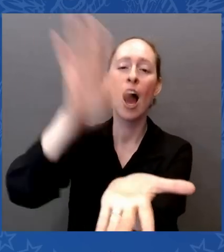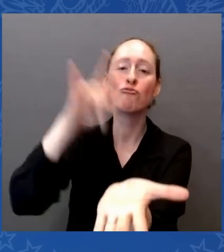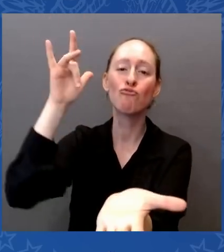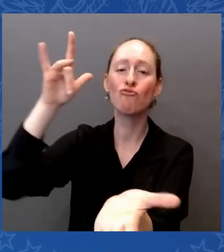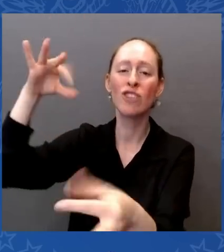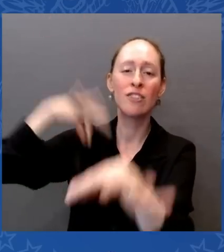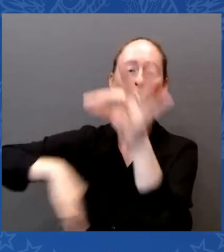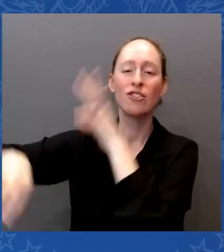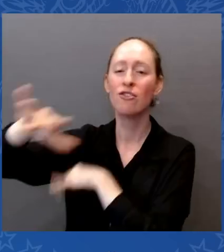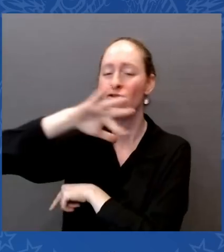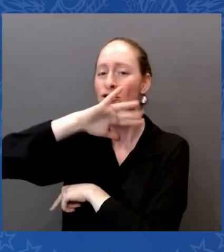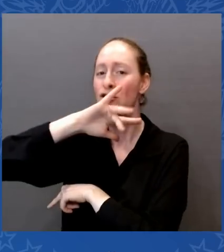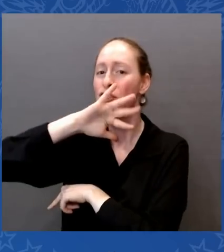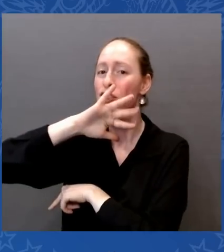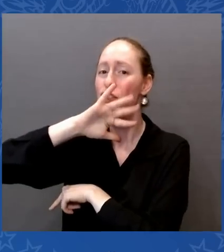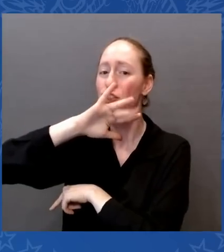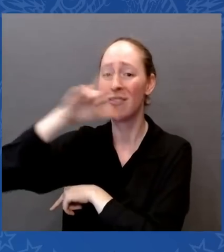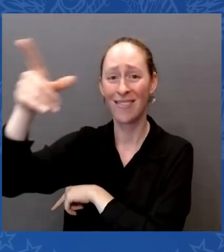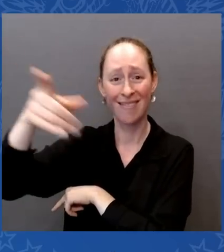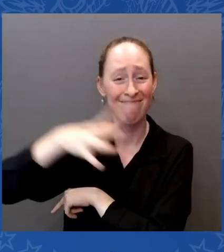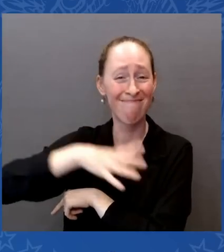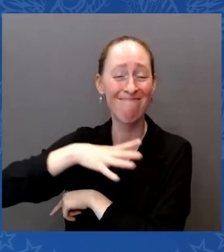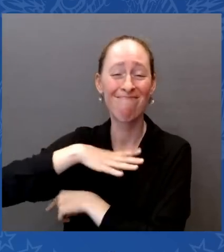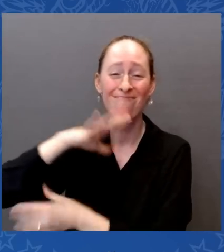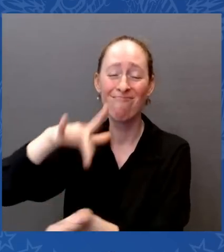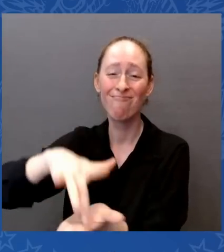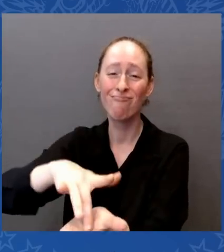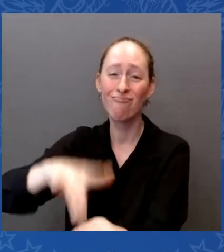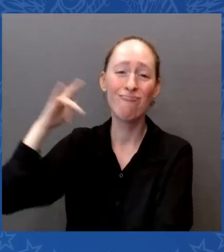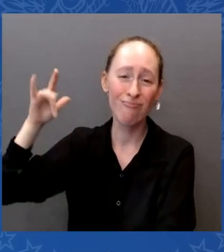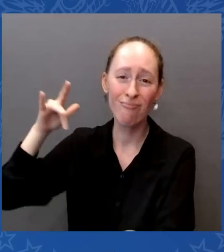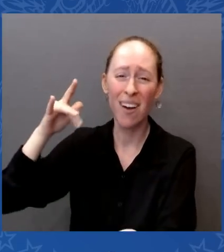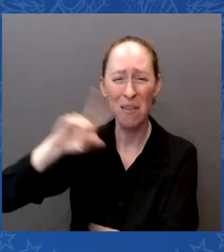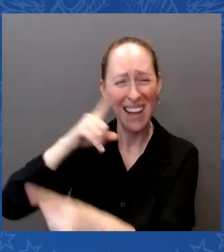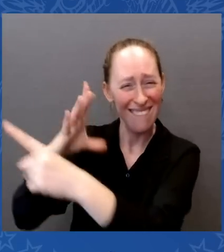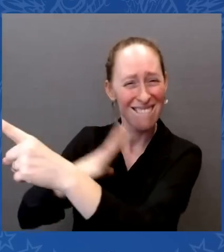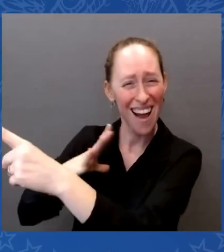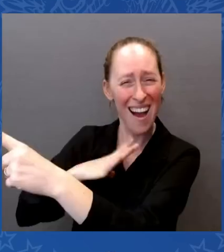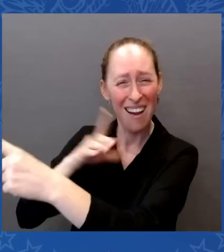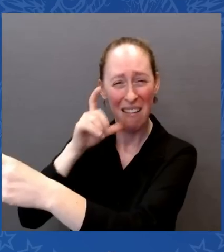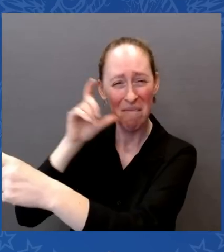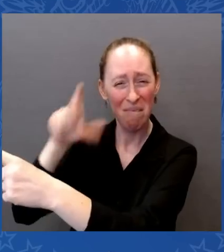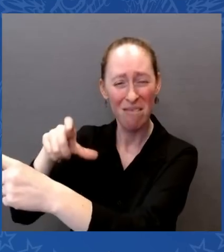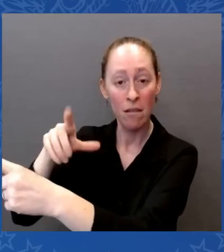Its mega MAGA trickle-down. Mega MAGA trickle-down --